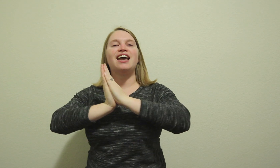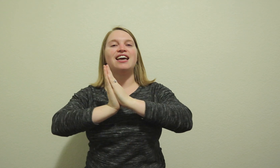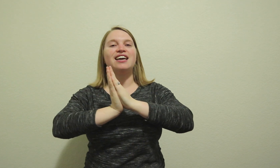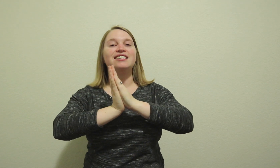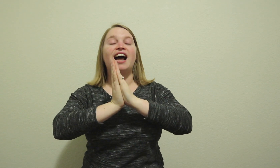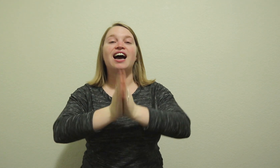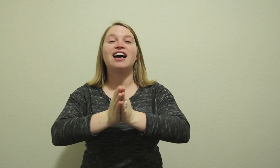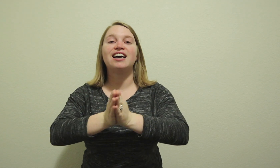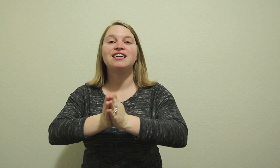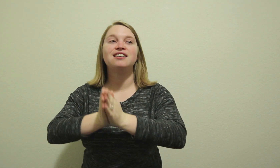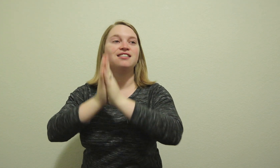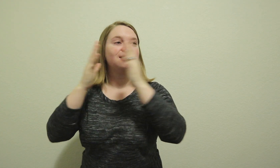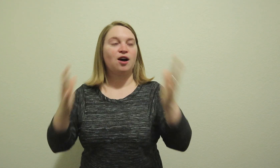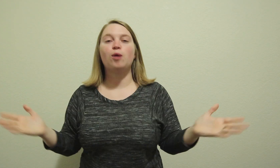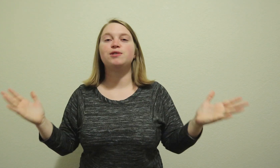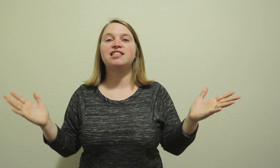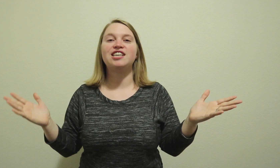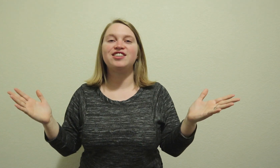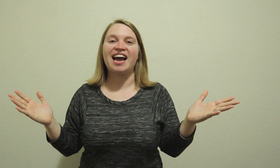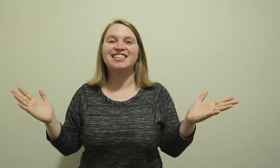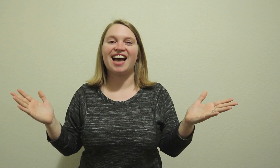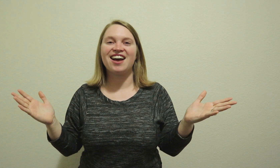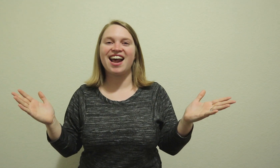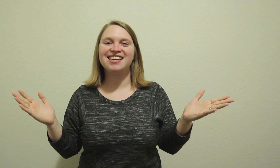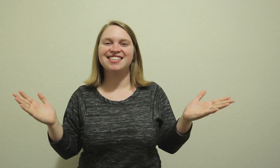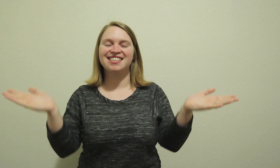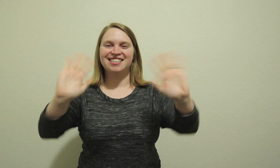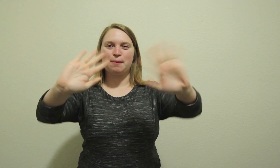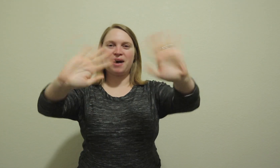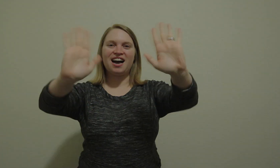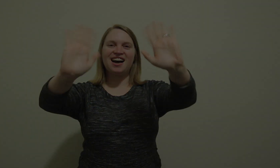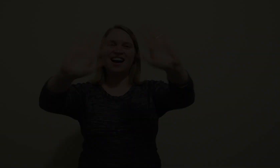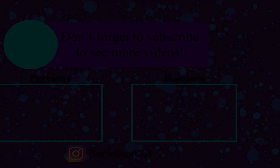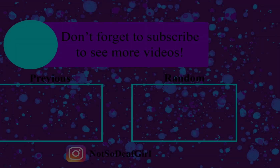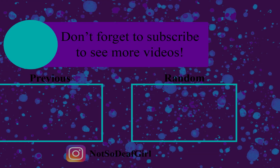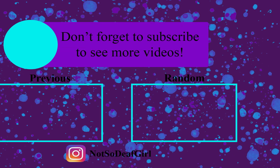and I hope to see you next Saturday Bye